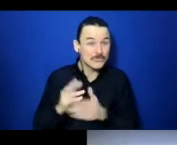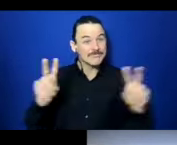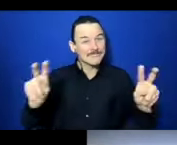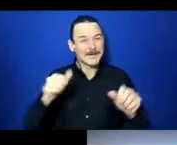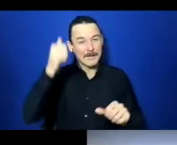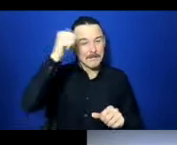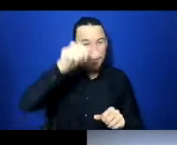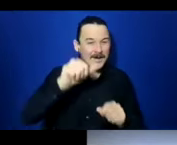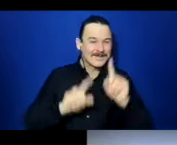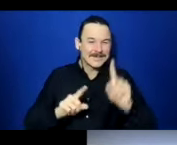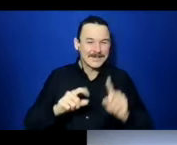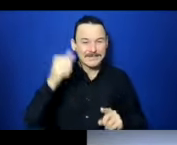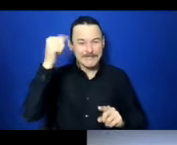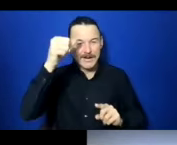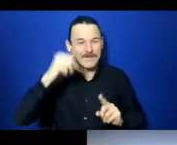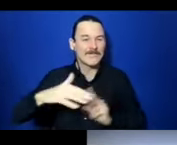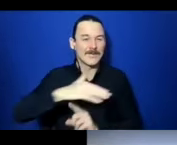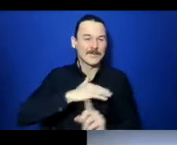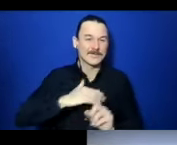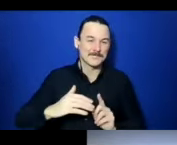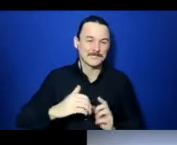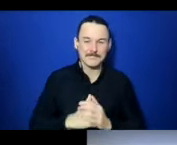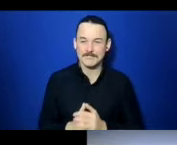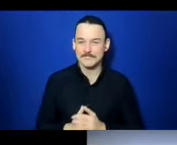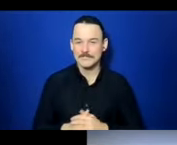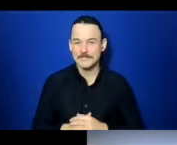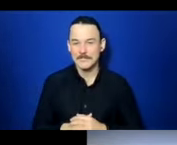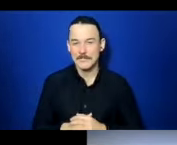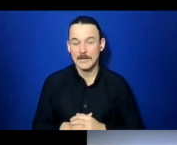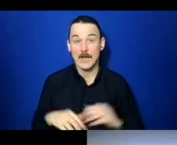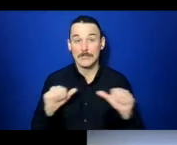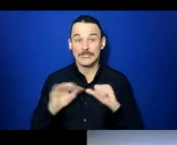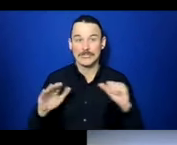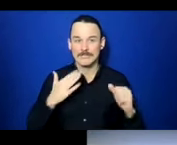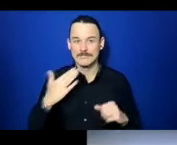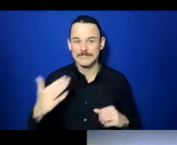[Pete] That's brilliant. And Victor, you did your PhD on disability rights and urban